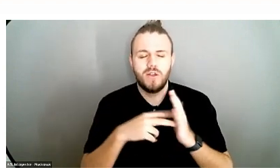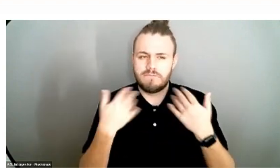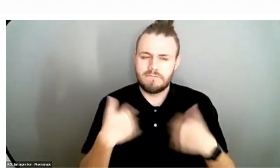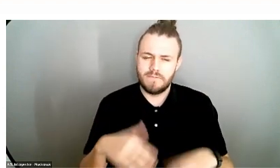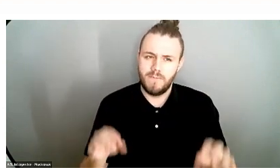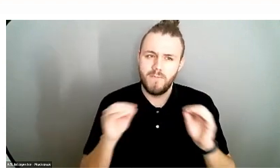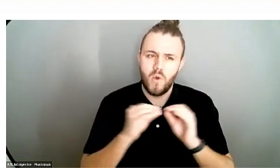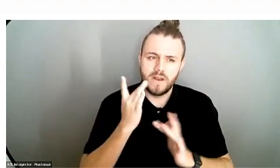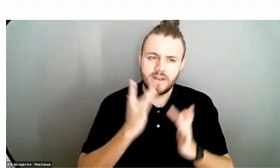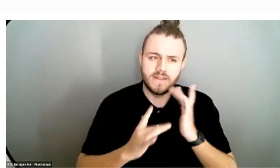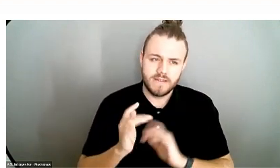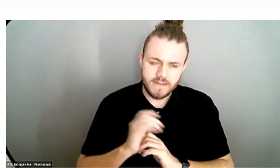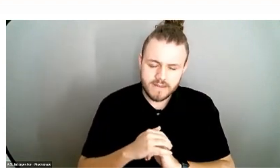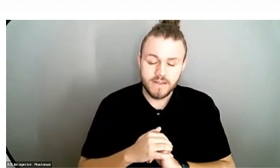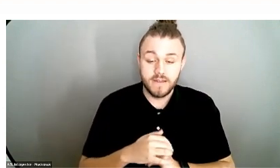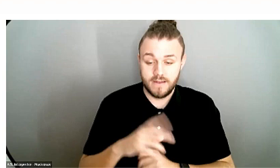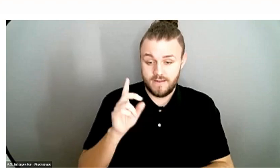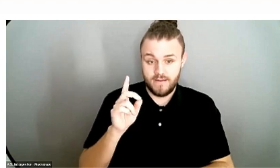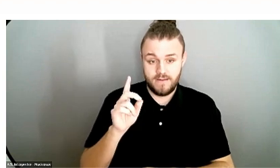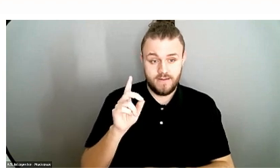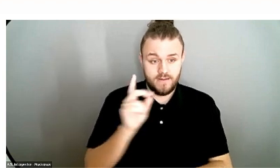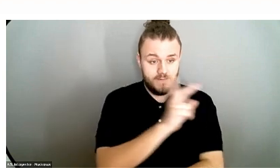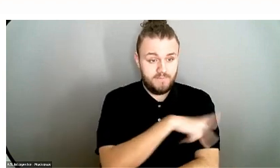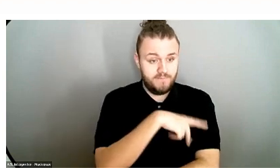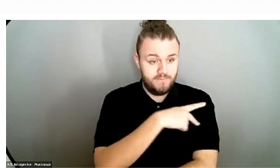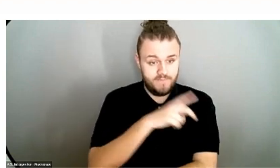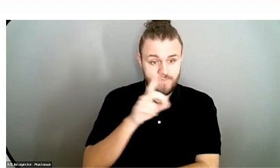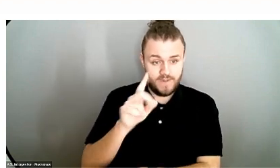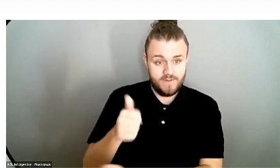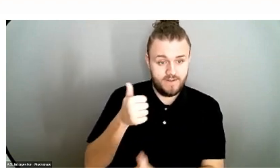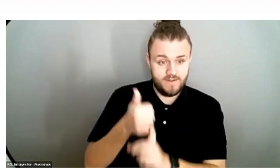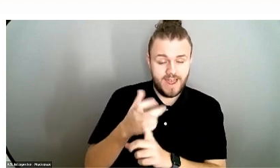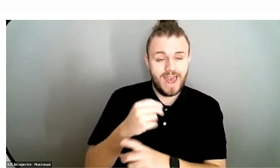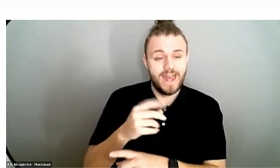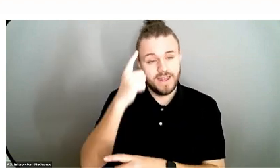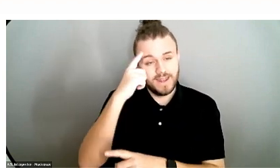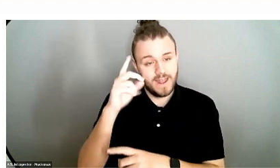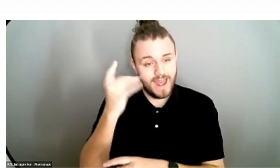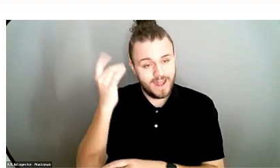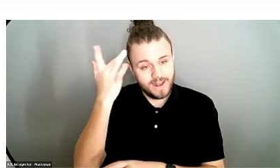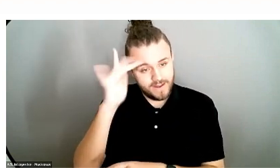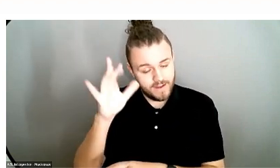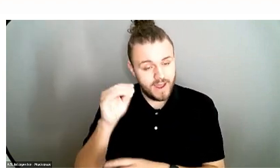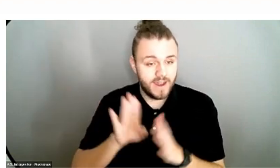Patients with disability, and specifically those with intellectual and developmental disability,